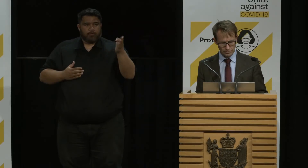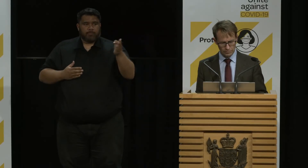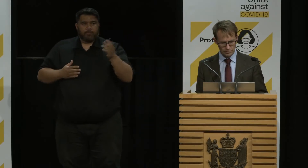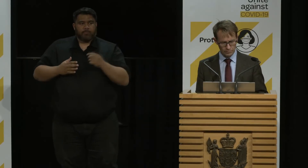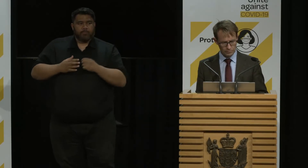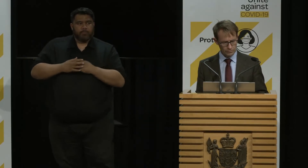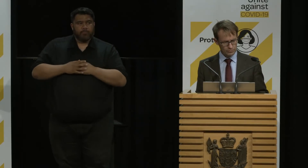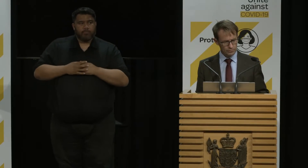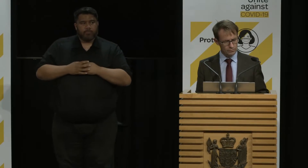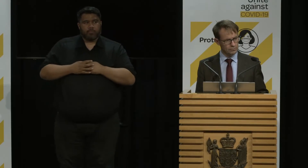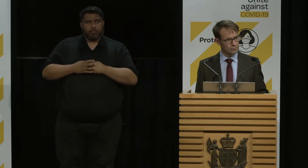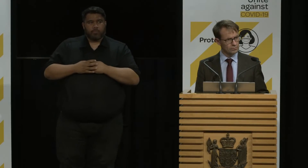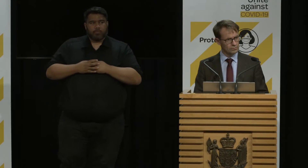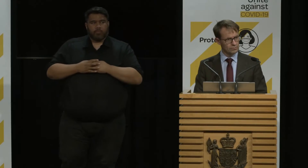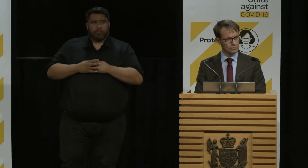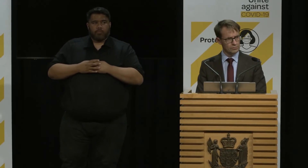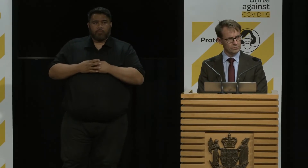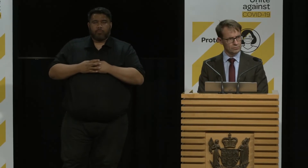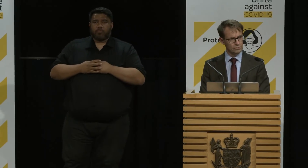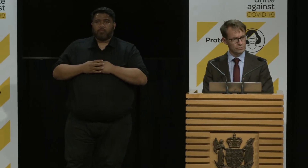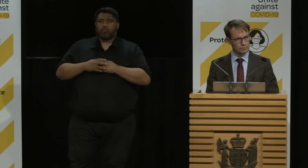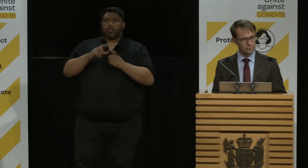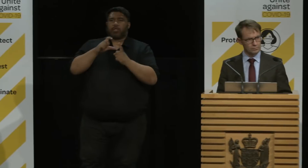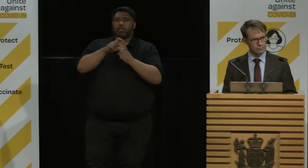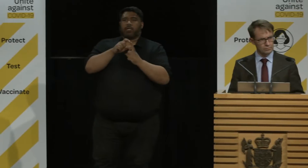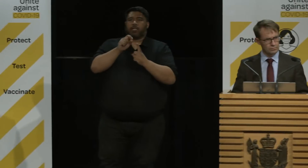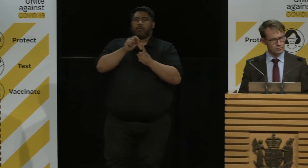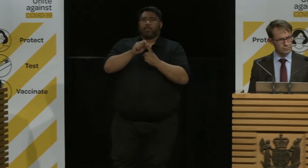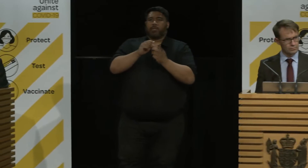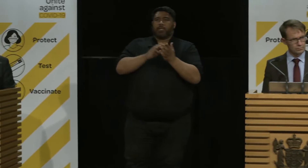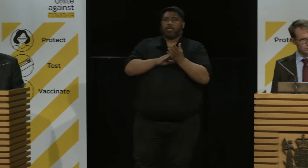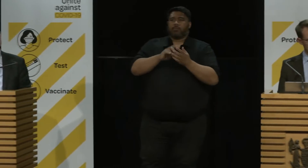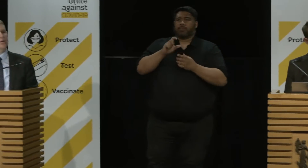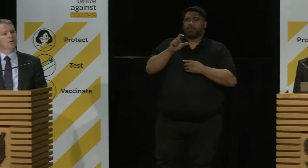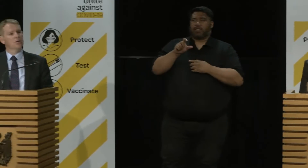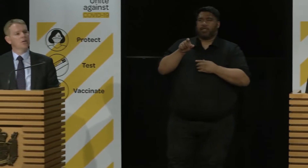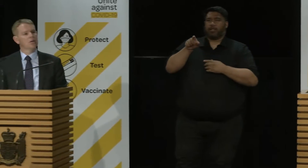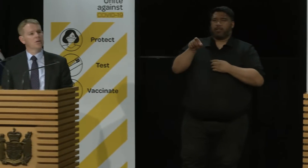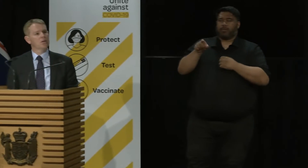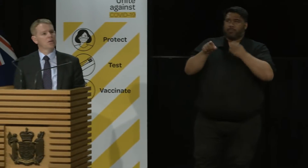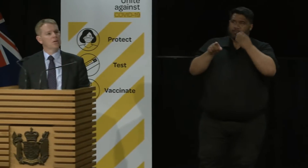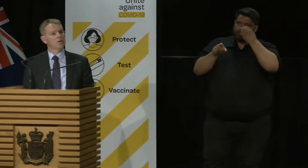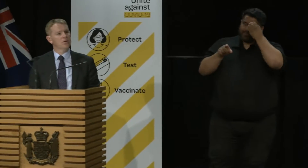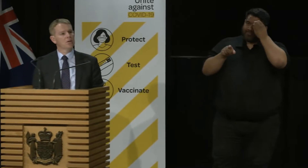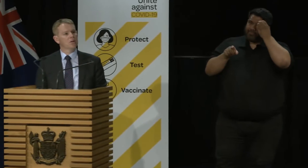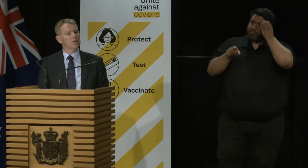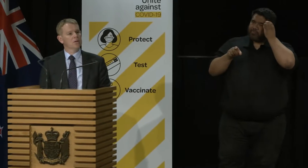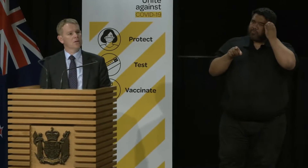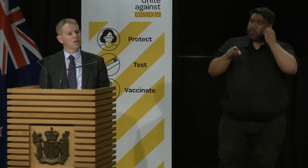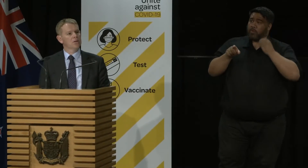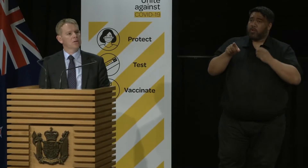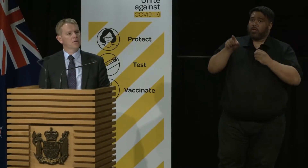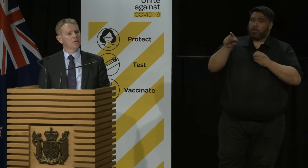an idea of the effectiveness of